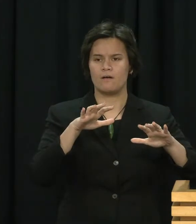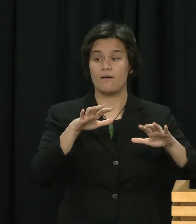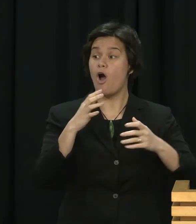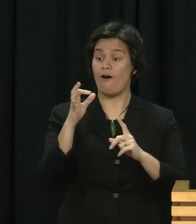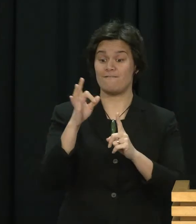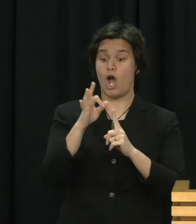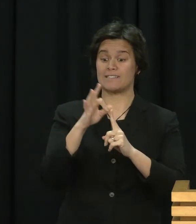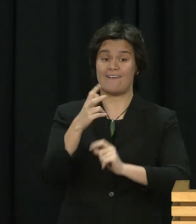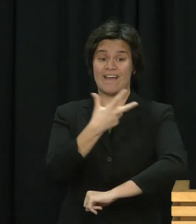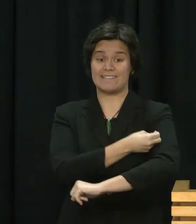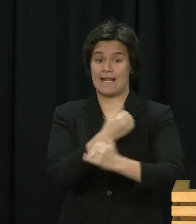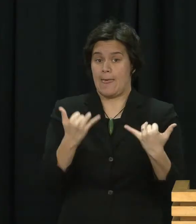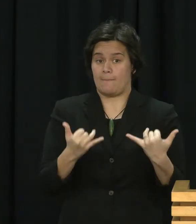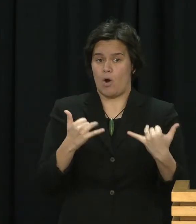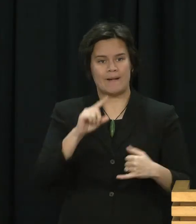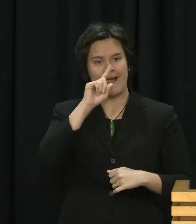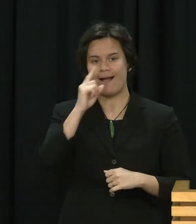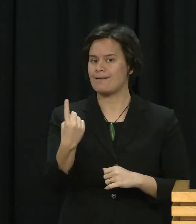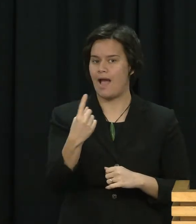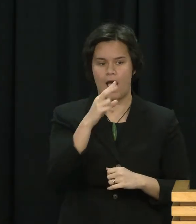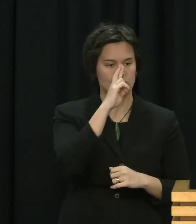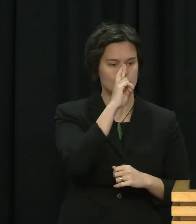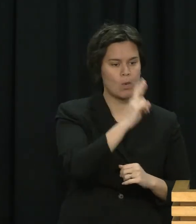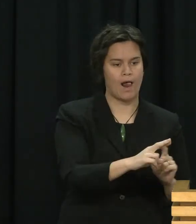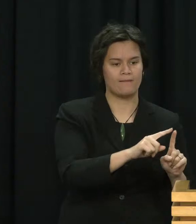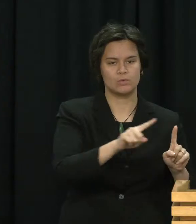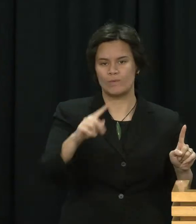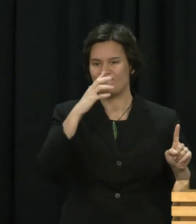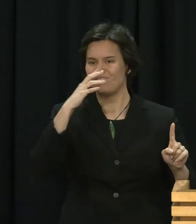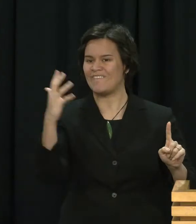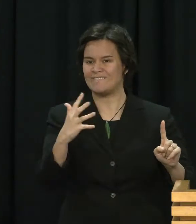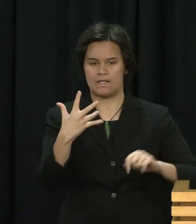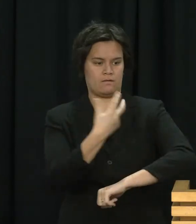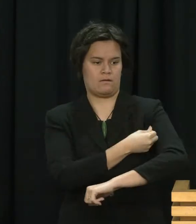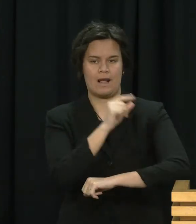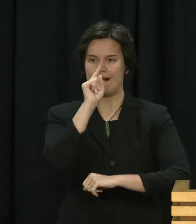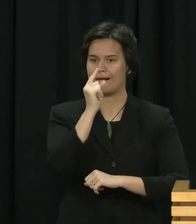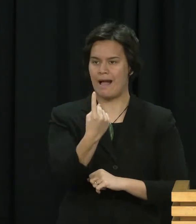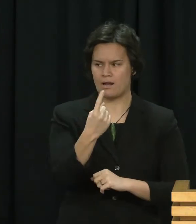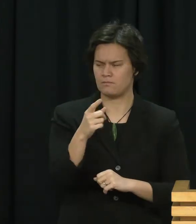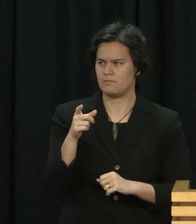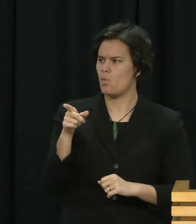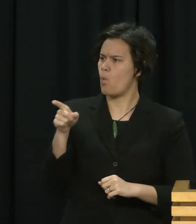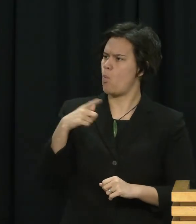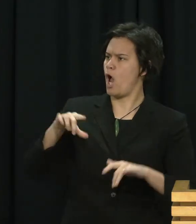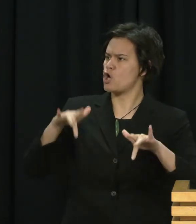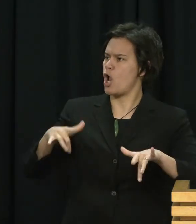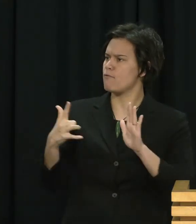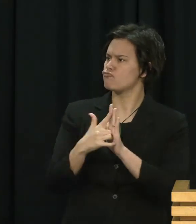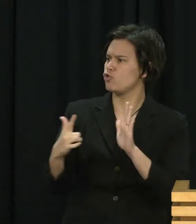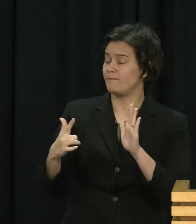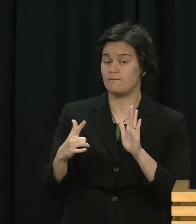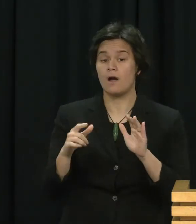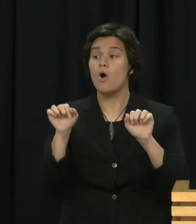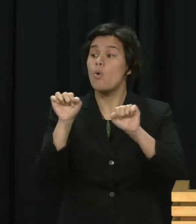reason that Cabinet distribute approve the traditional Medsafe approval for Pfizer? We're